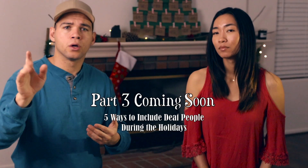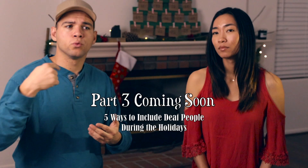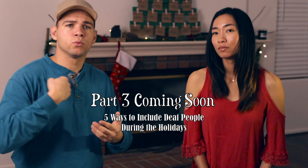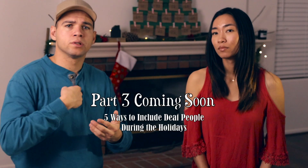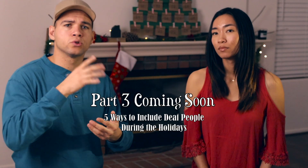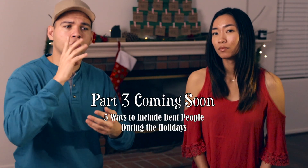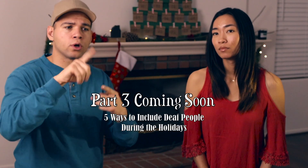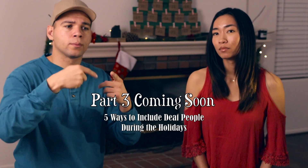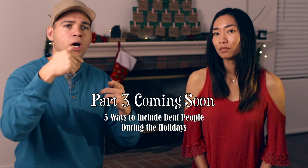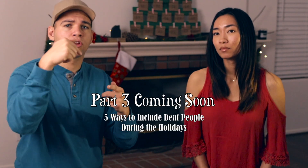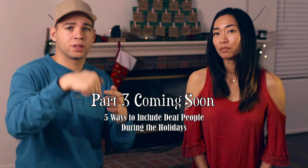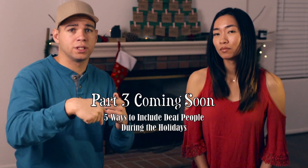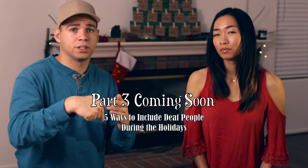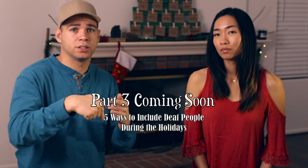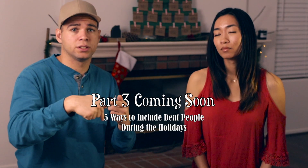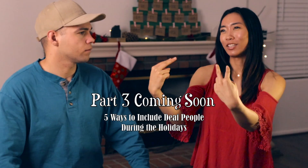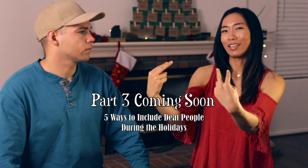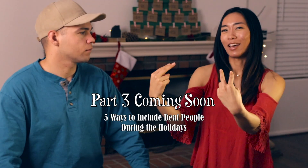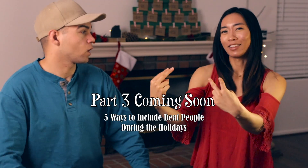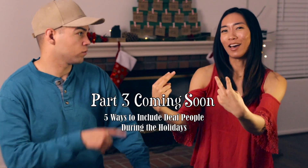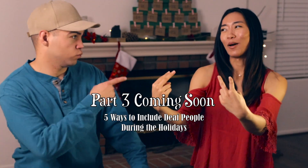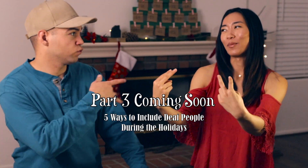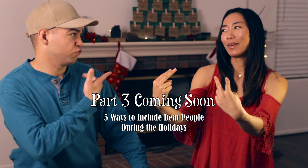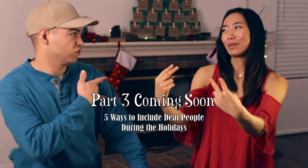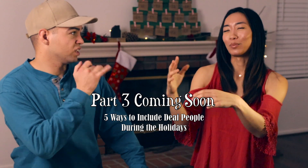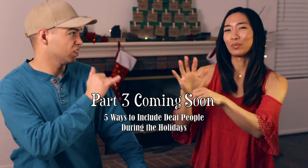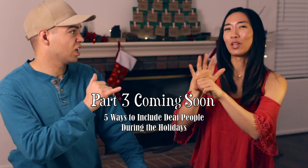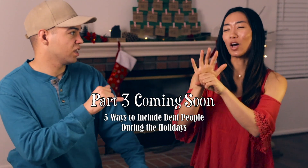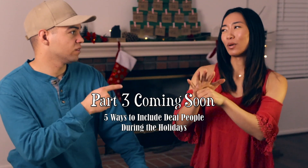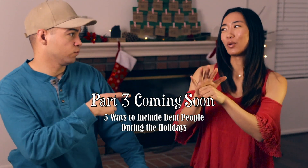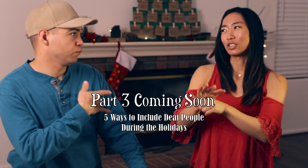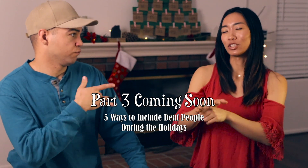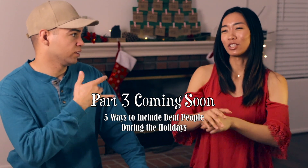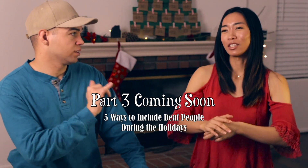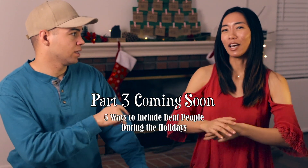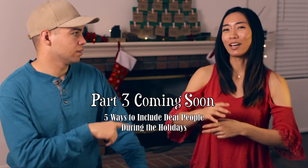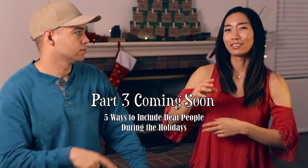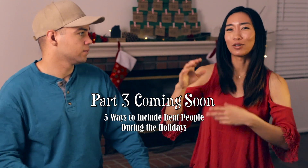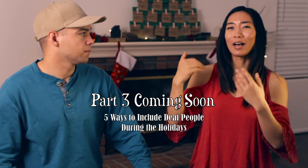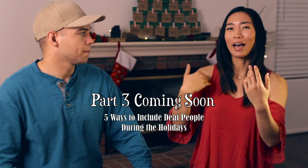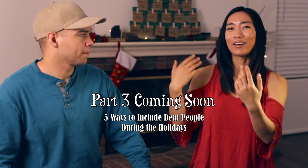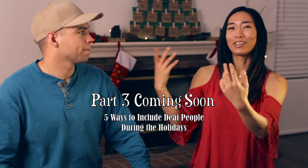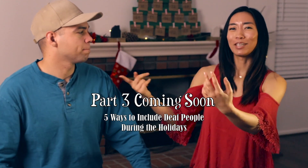Hey, we're talking about this Looking at them and it's a lot of pressure R: You feel that?